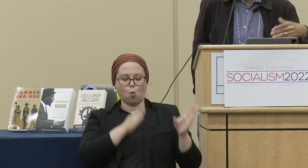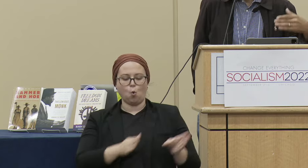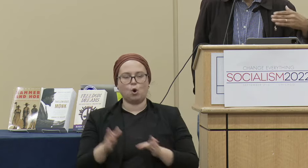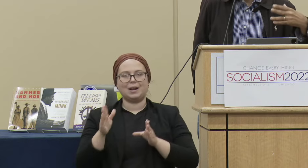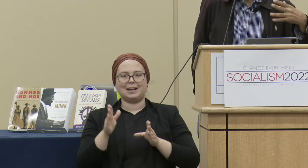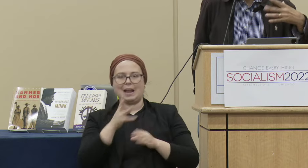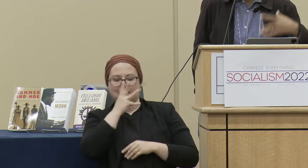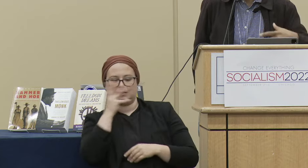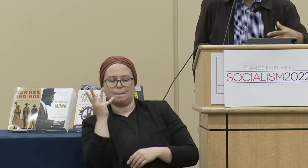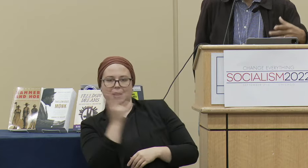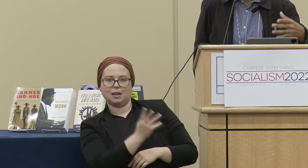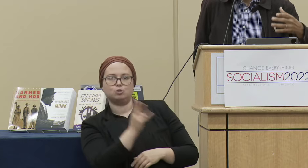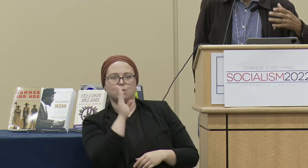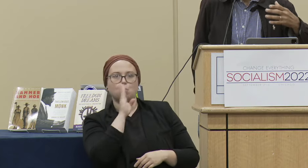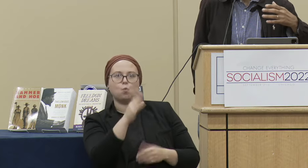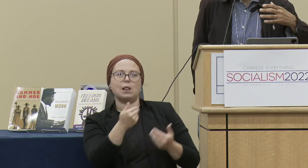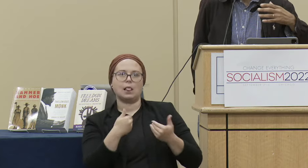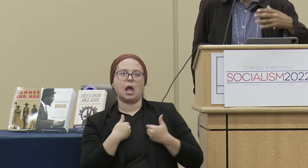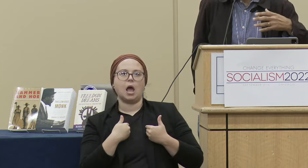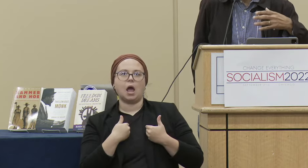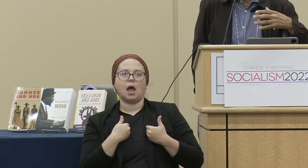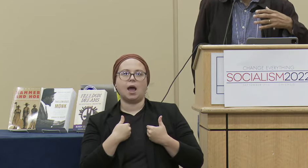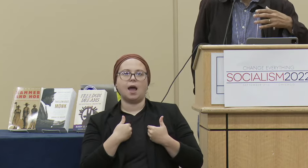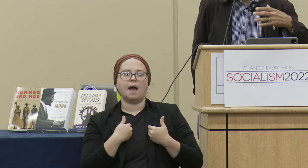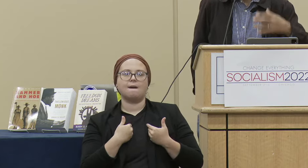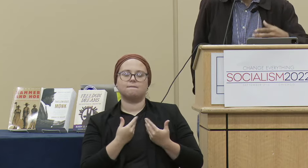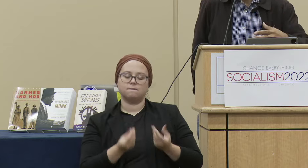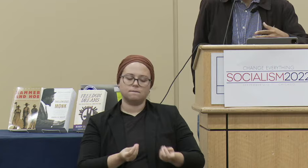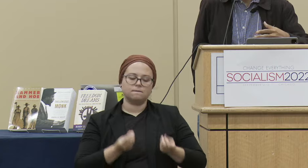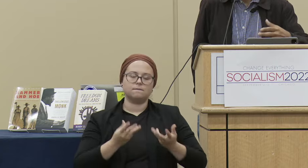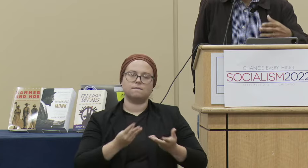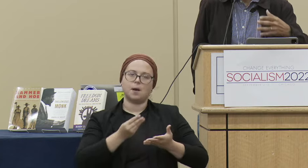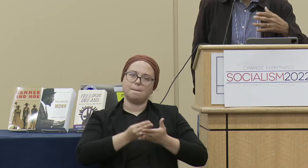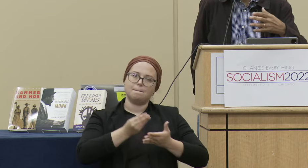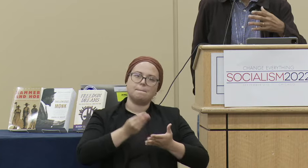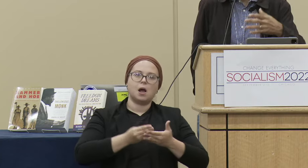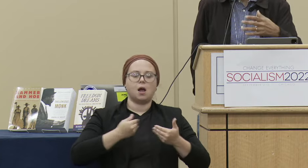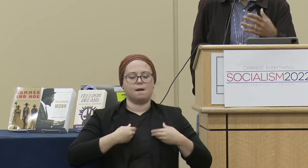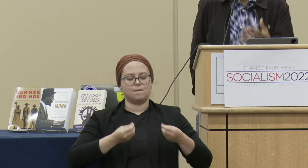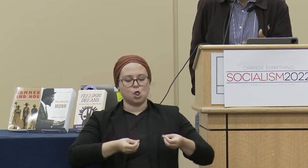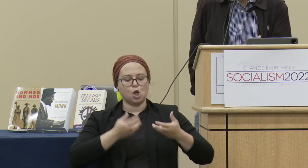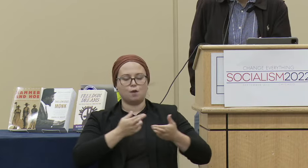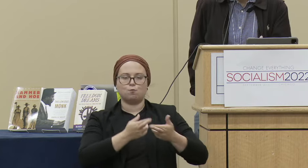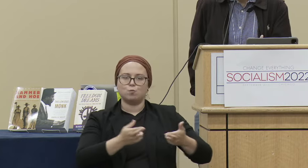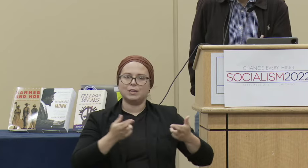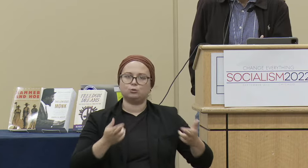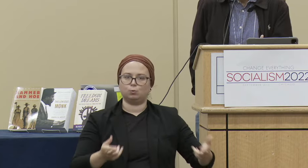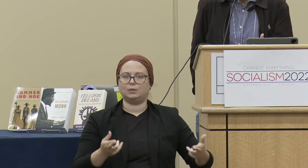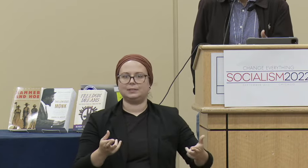everyone that lives in the communities that are victims of organized abandonment would have an infusion of capital and